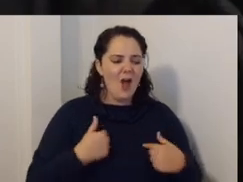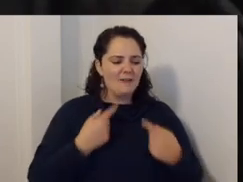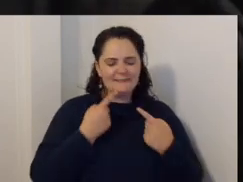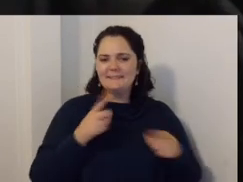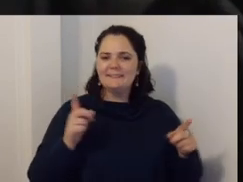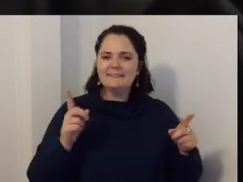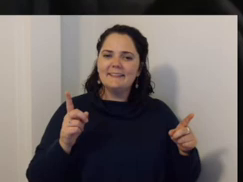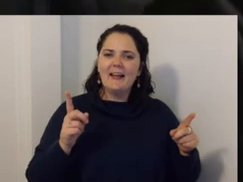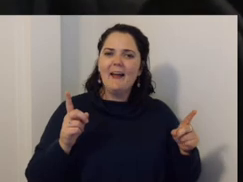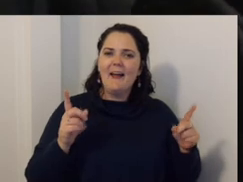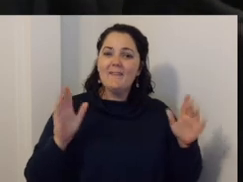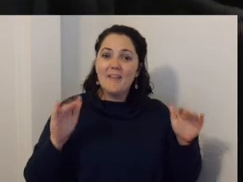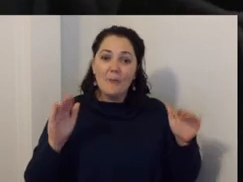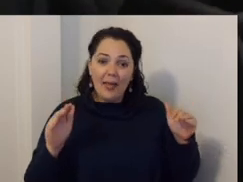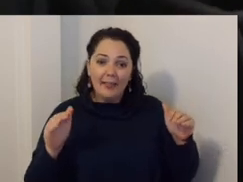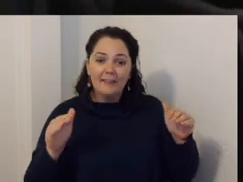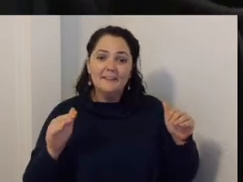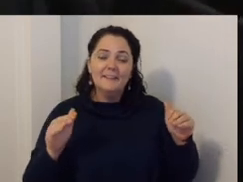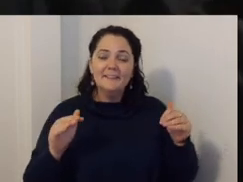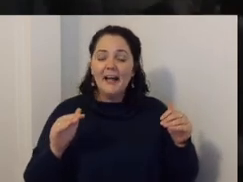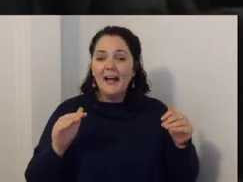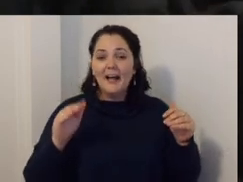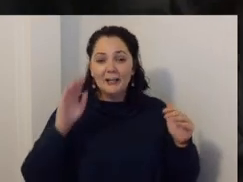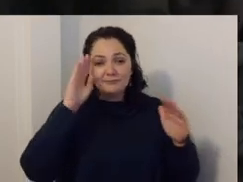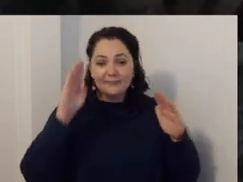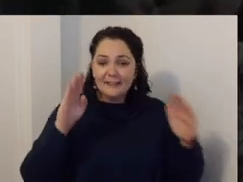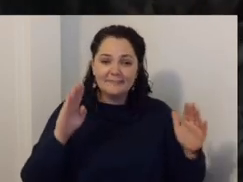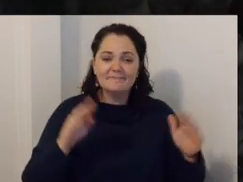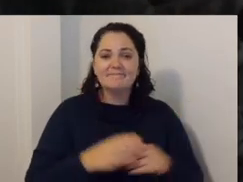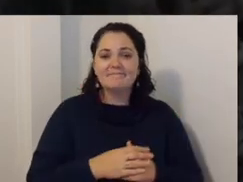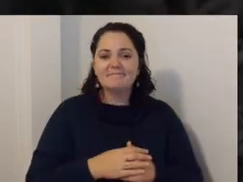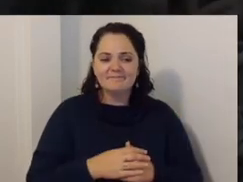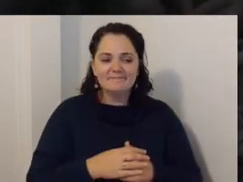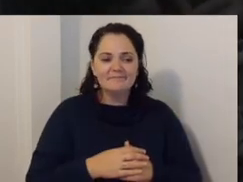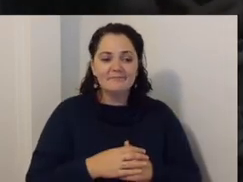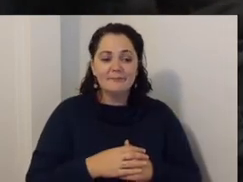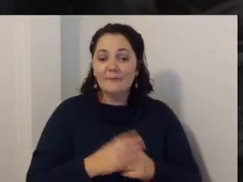uh and very fond farewell to y'all um and if you give me the thumbs up that I'm back in the light